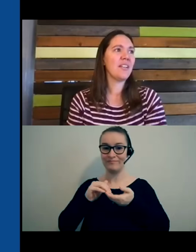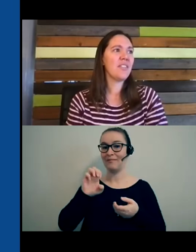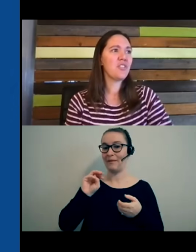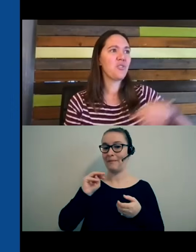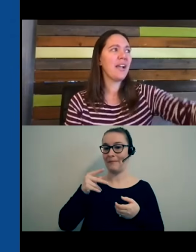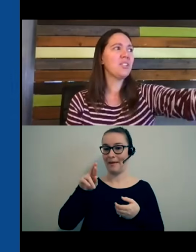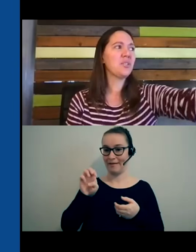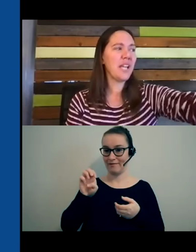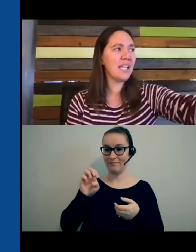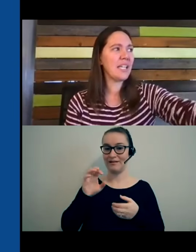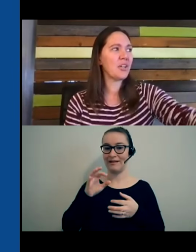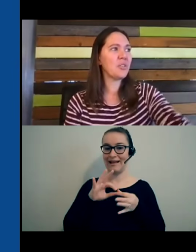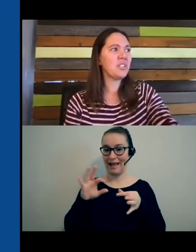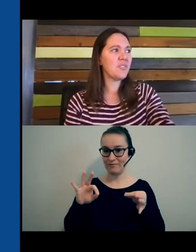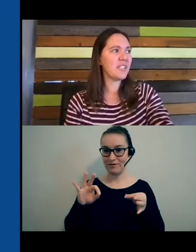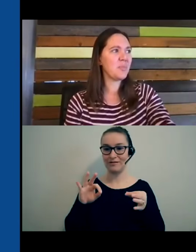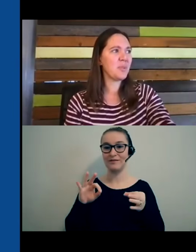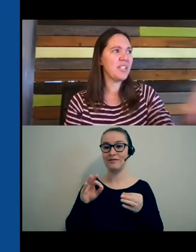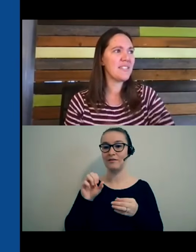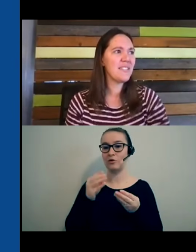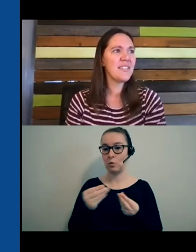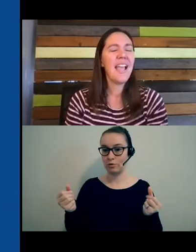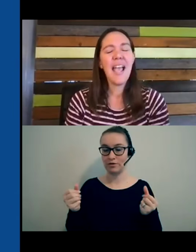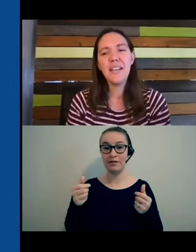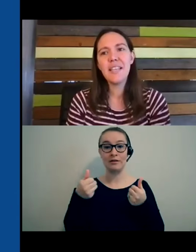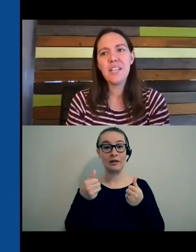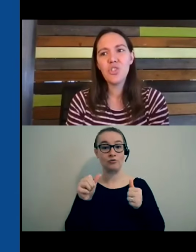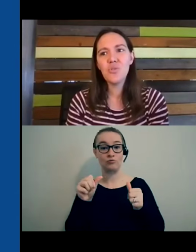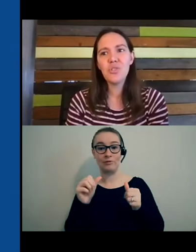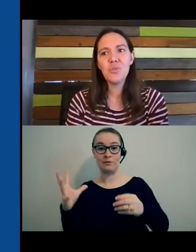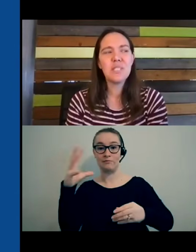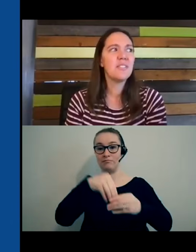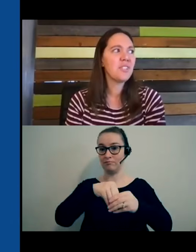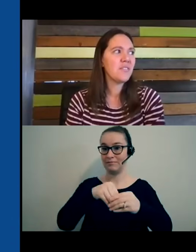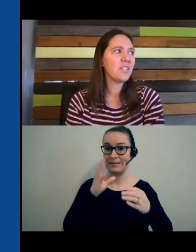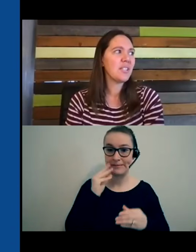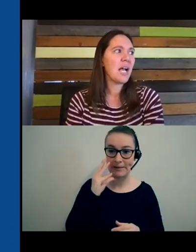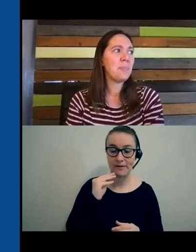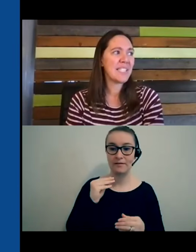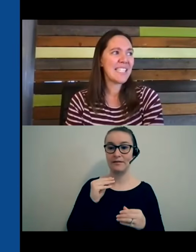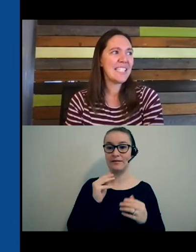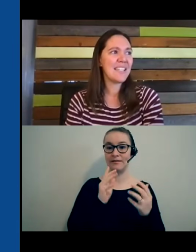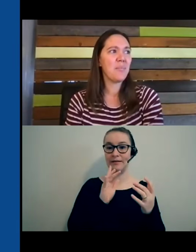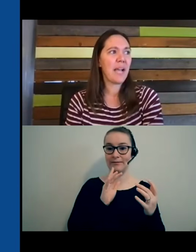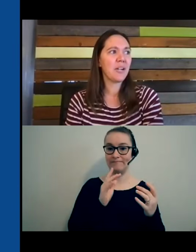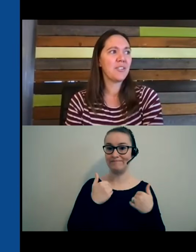They strive to create inclusive experiences and engage users with different abilities and backgrounds